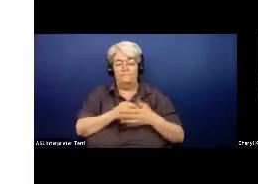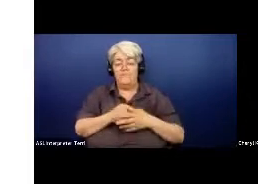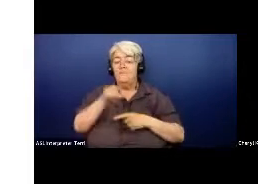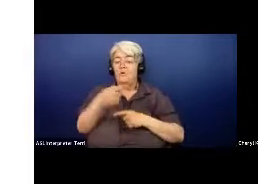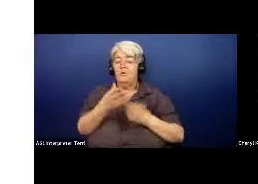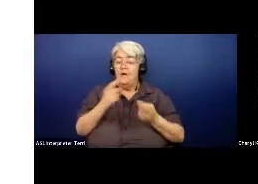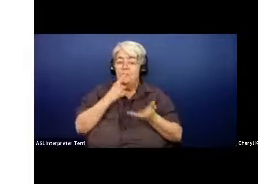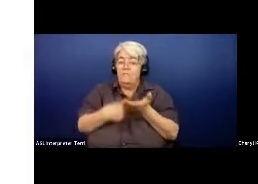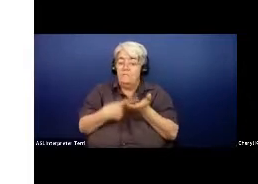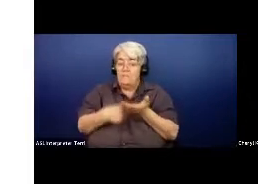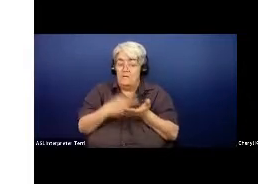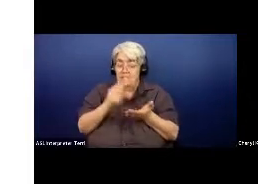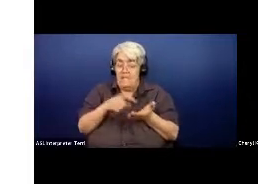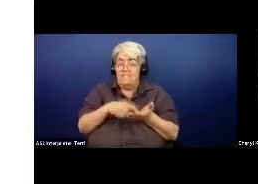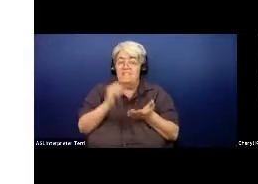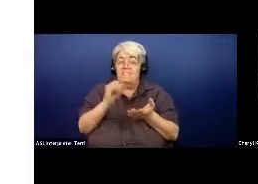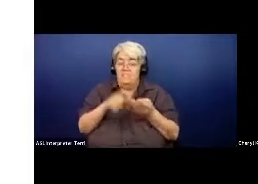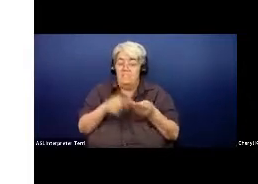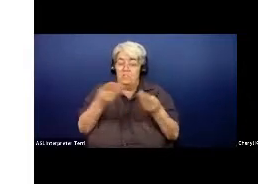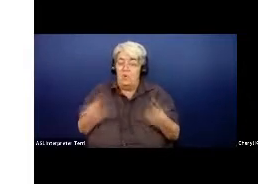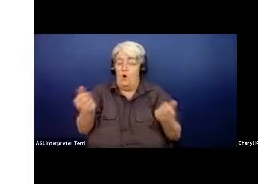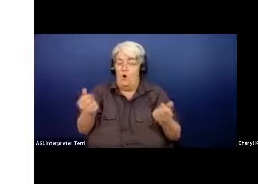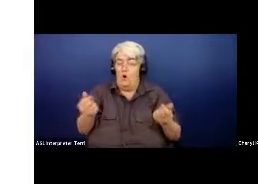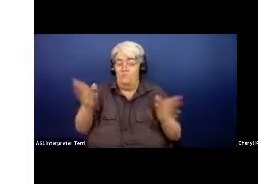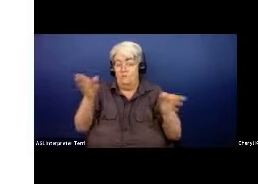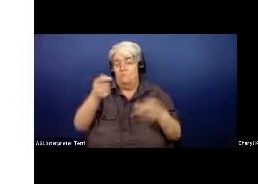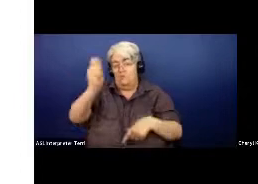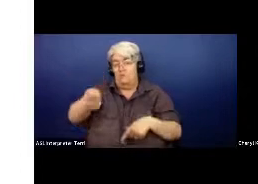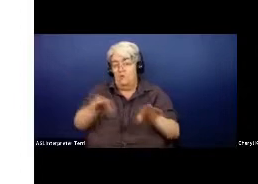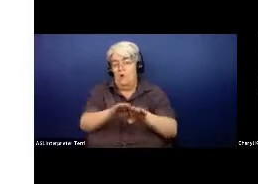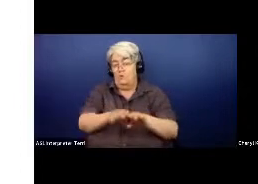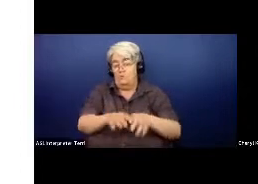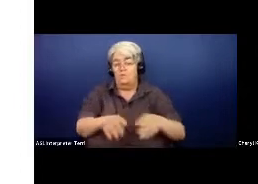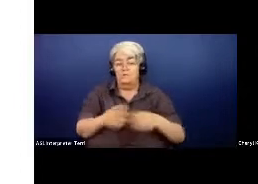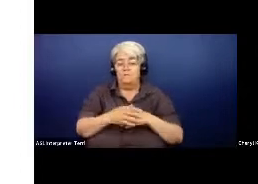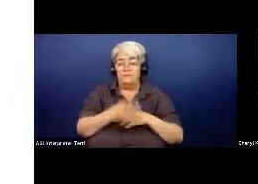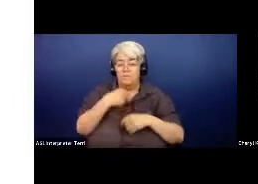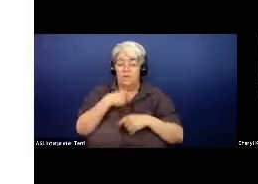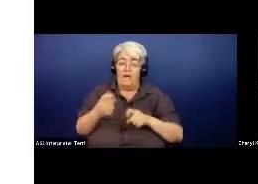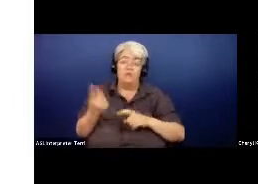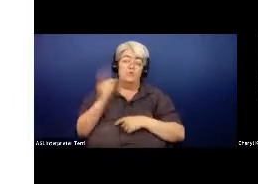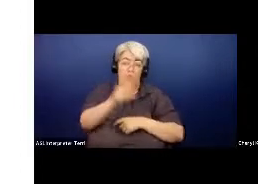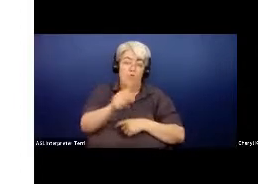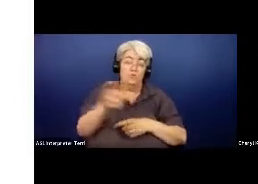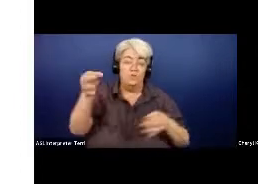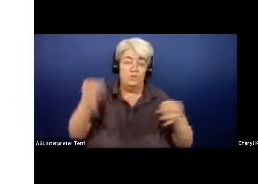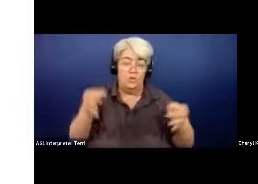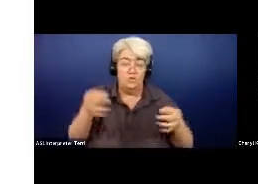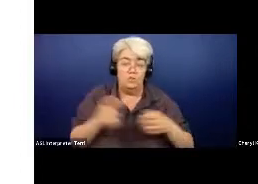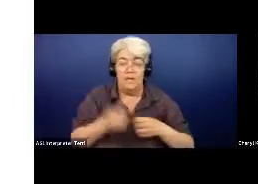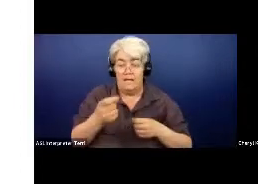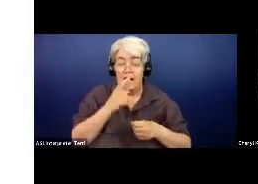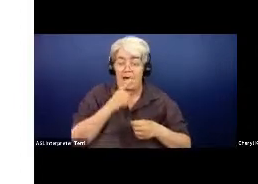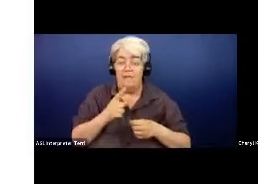case is if it is solve. I had to go before a judge and be sentenced, I pled nola contendre.